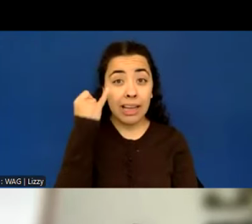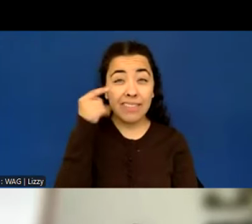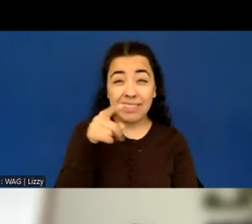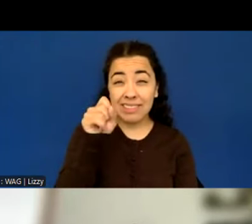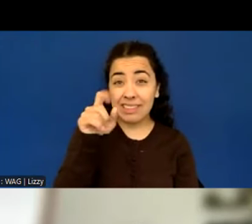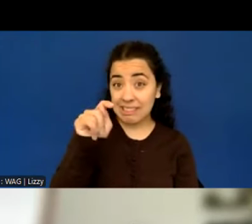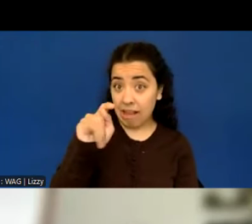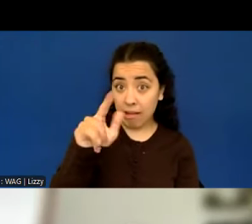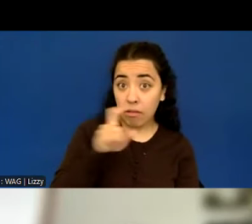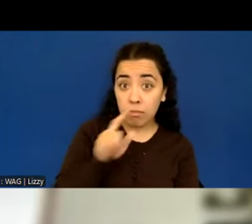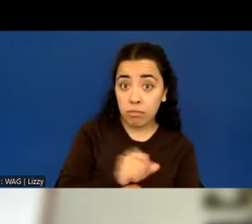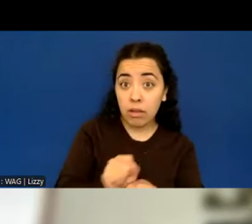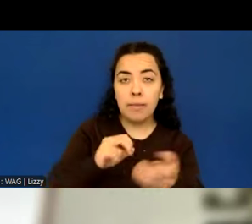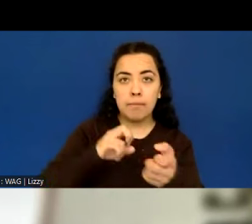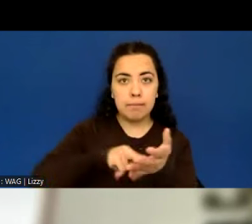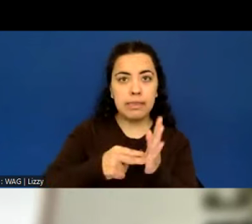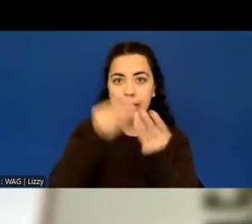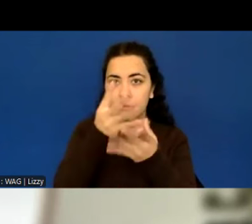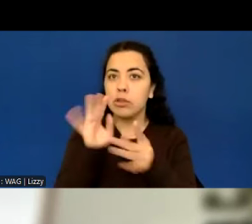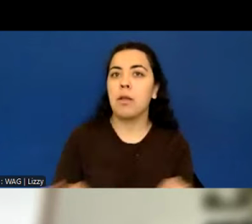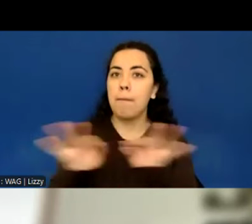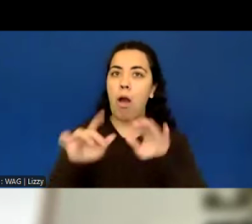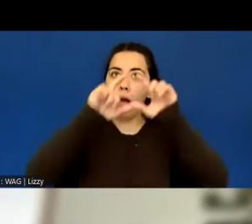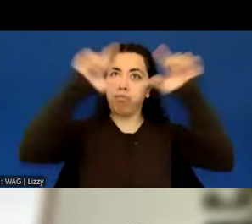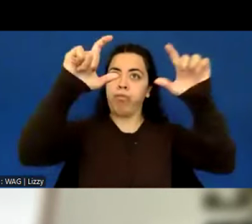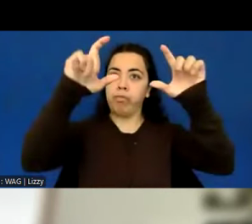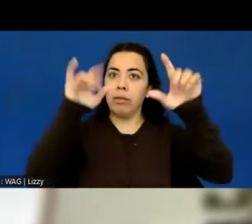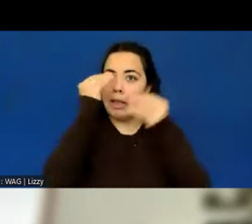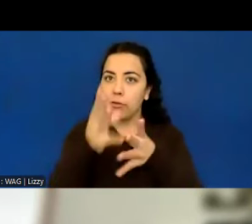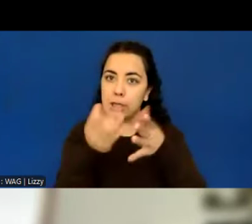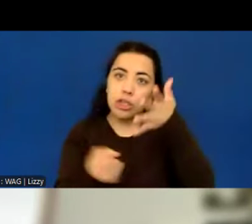that's information related to hierarchy of that content within the page.